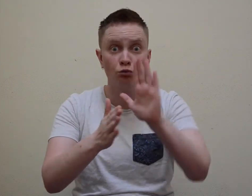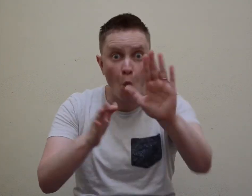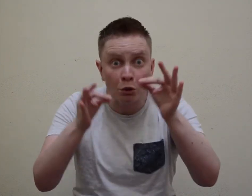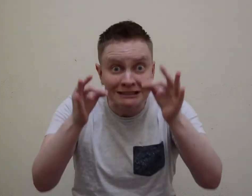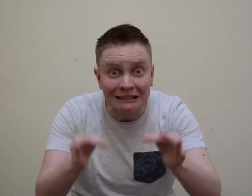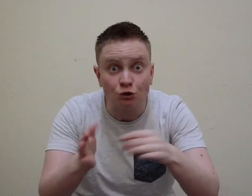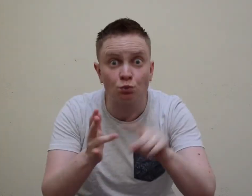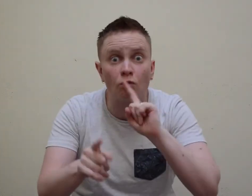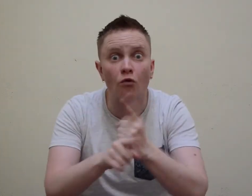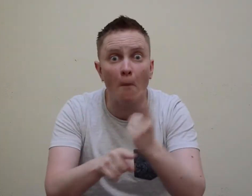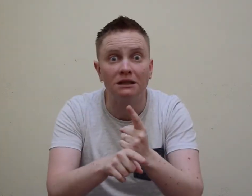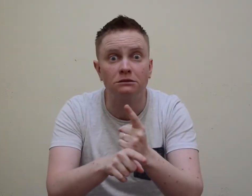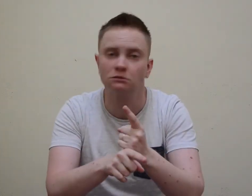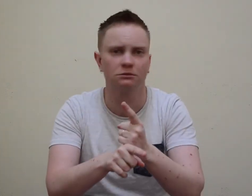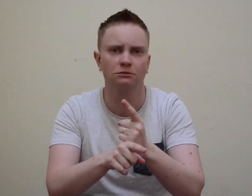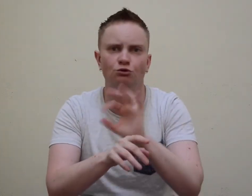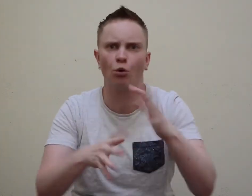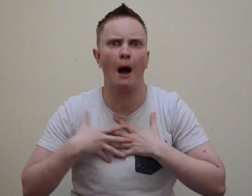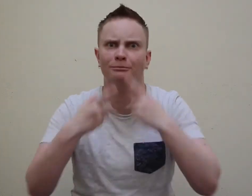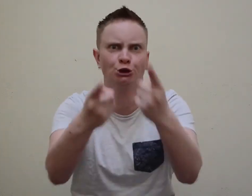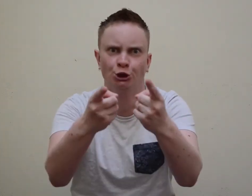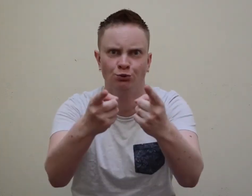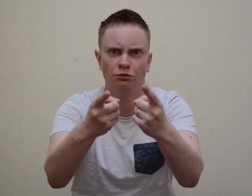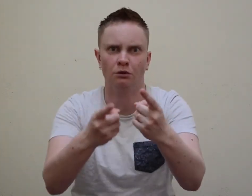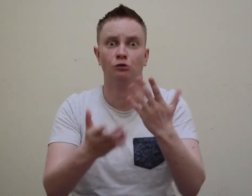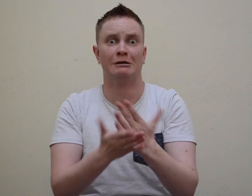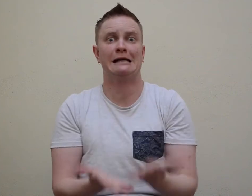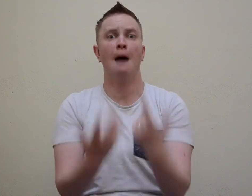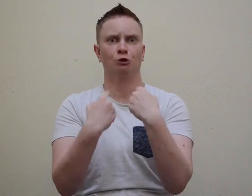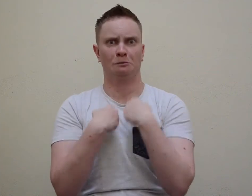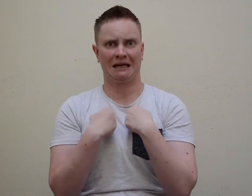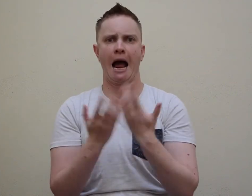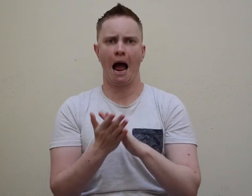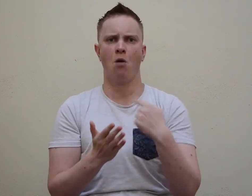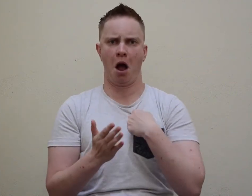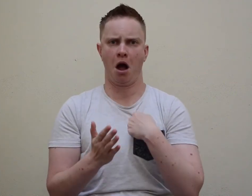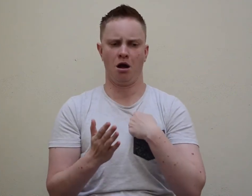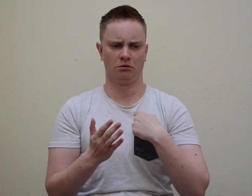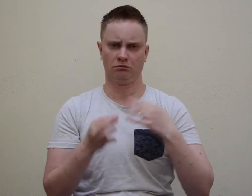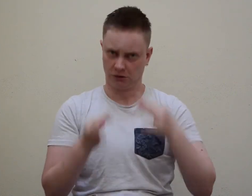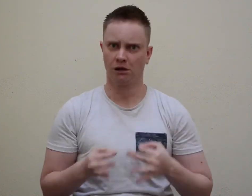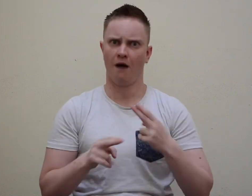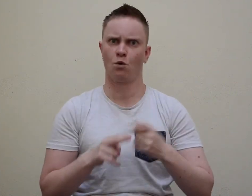And it's not your decision, it's not your place to comment. It's not up to you, it's up to me, how I choose